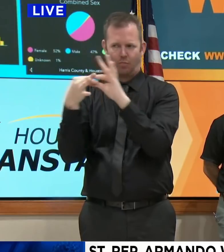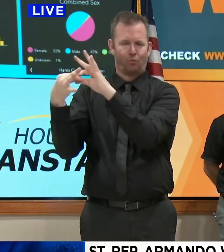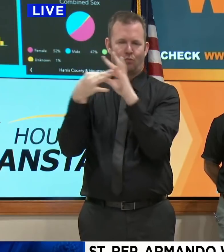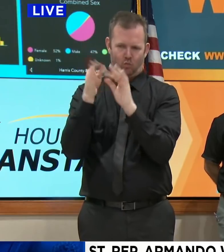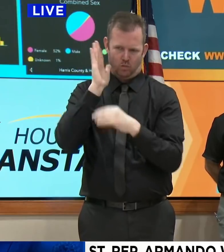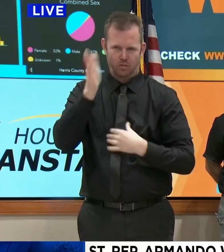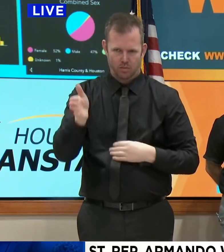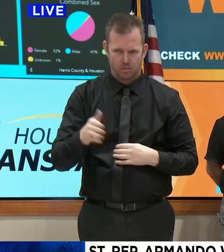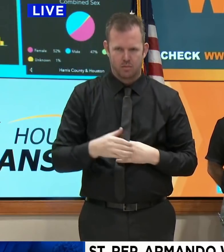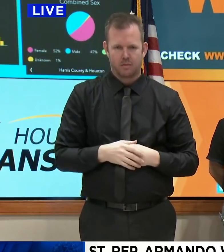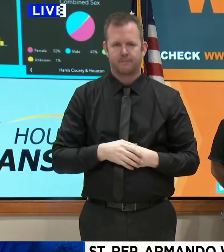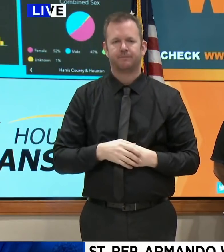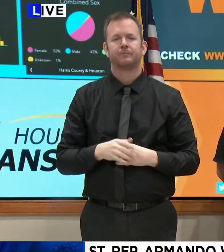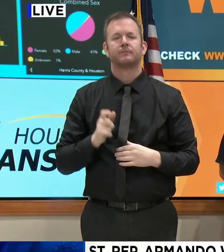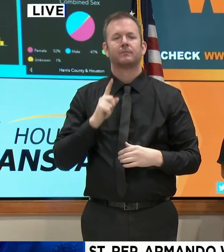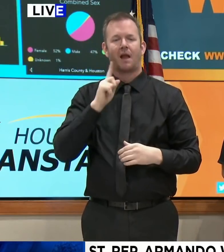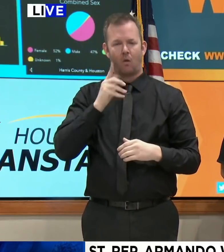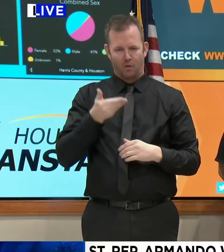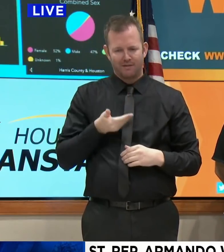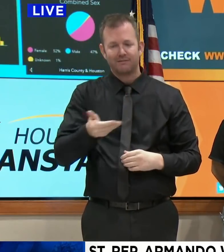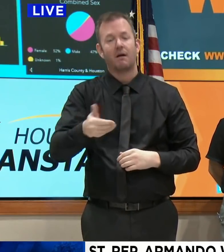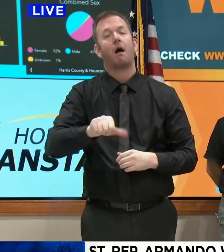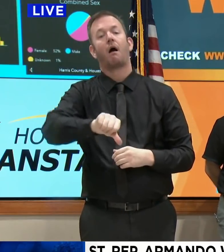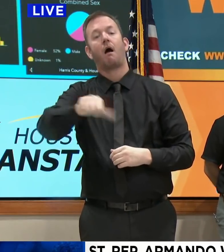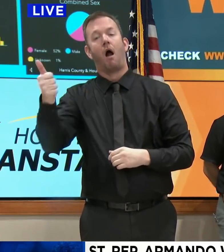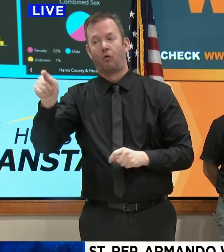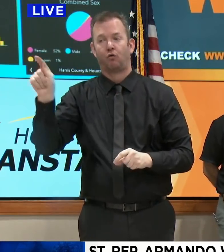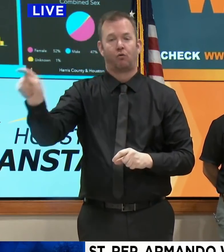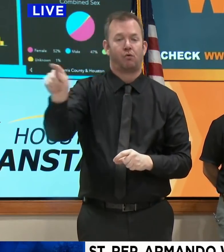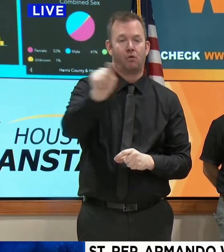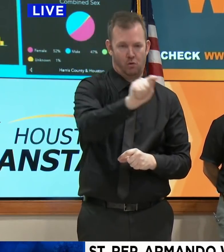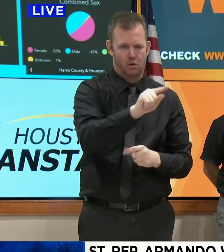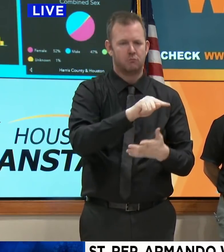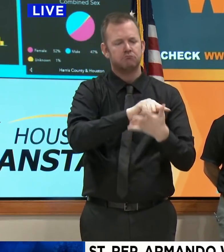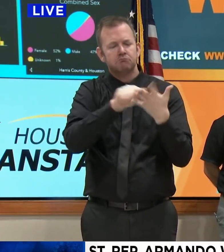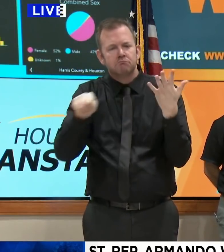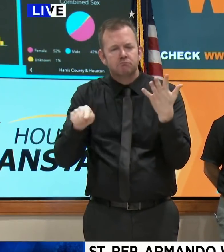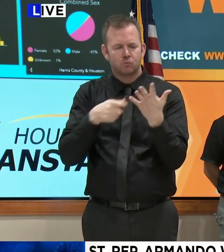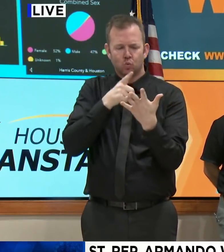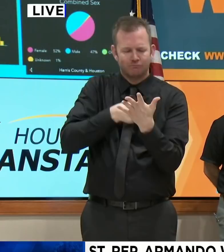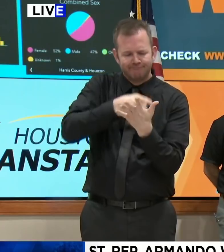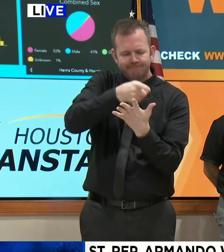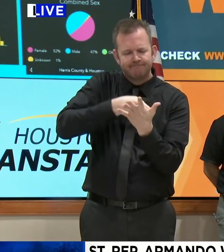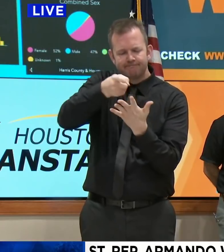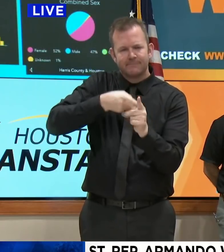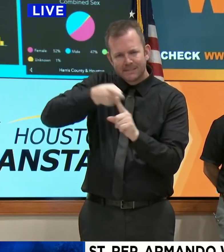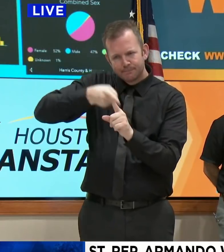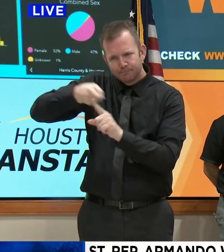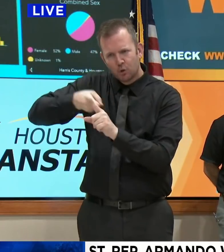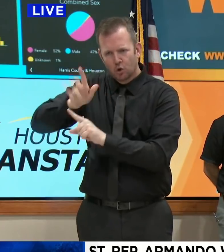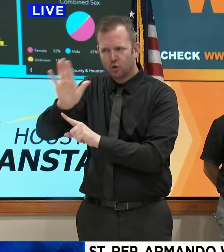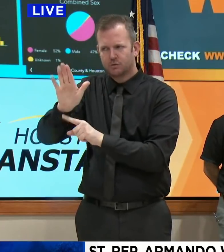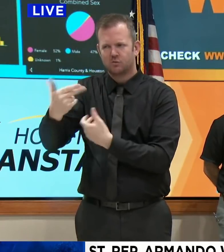somebody at some point and so now we’ve come to that point now we’ve come to that point and other we will work very and other we will work very closely together. They will closely together. They will work to invite other leaders